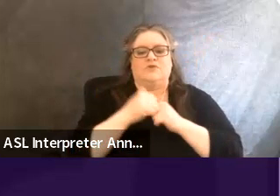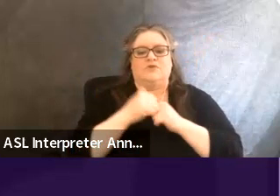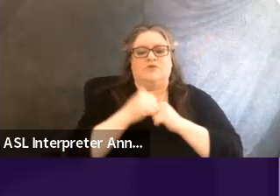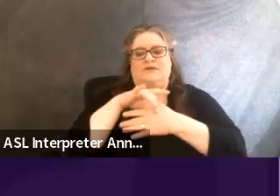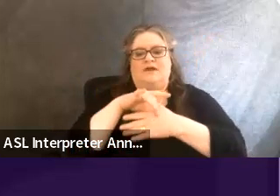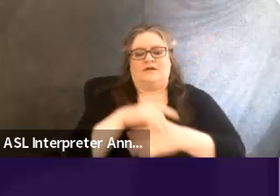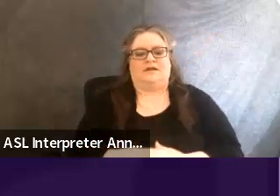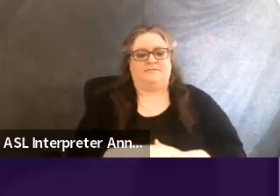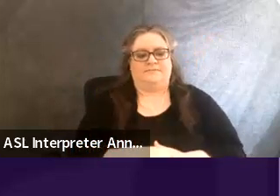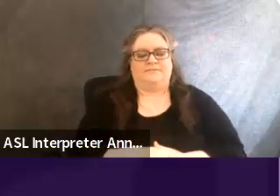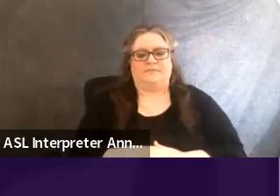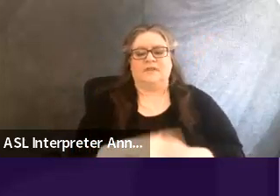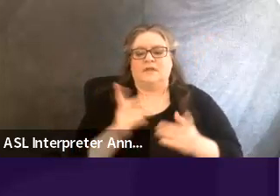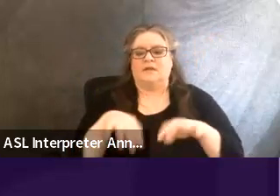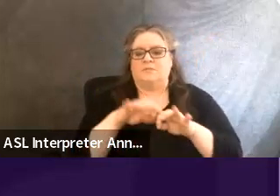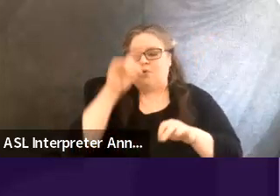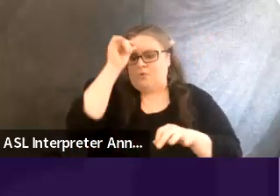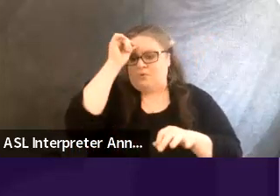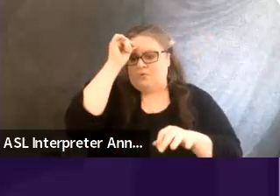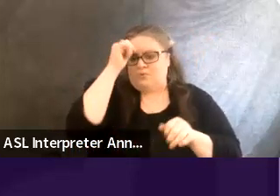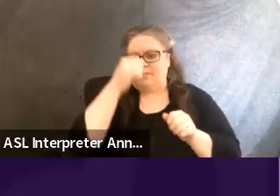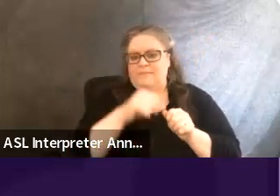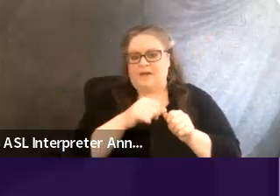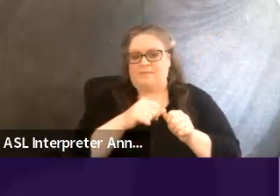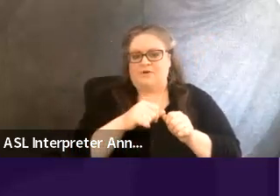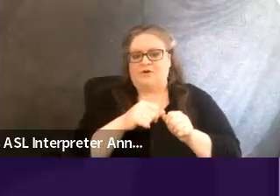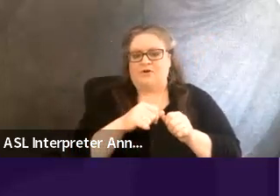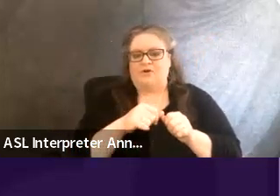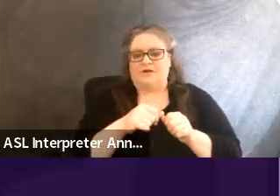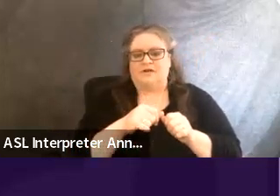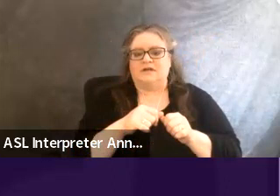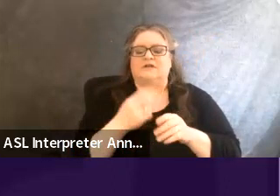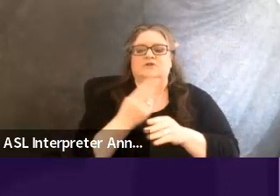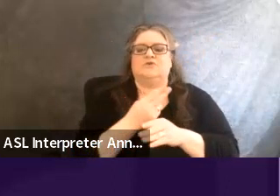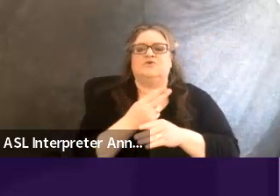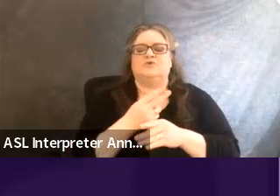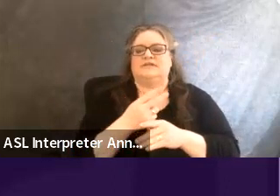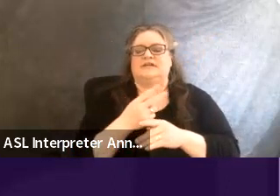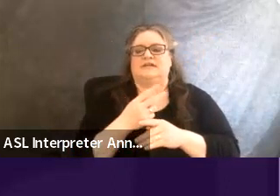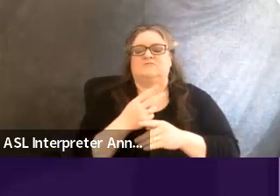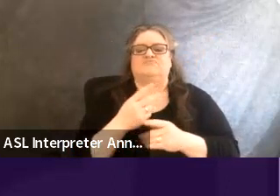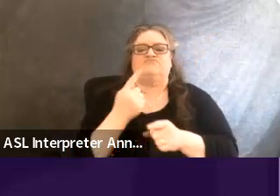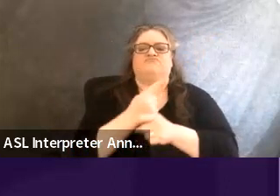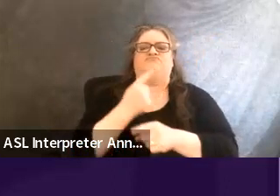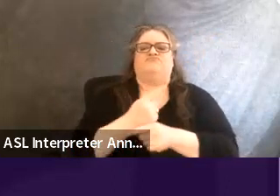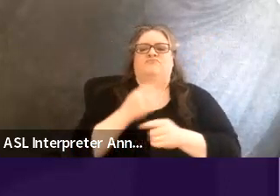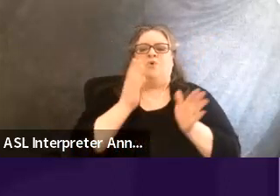So, the thing to remember about headings is to use them in a logical order. You can check the screenshot on the right